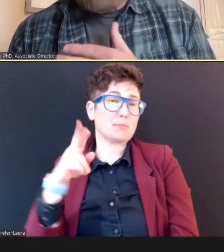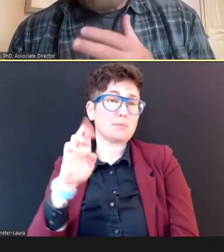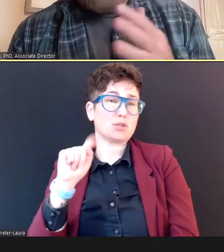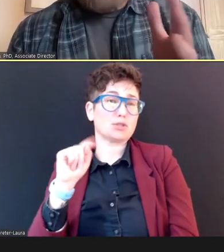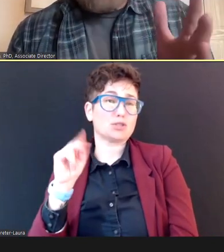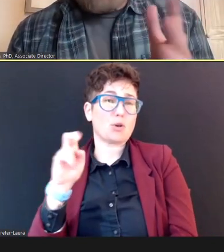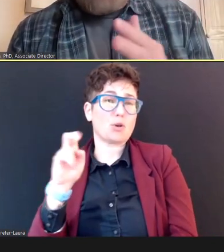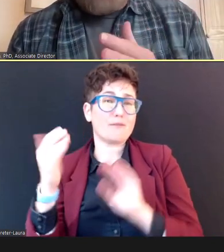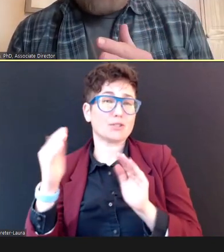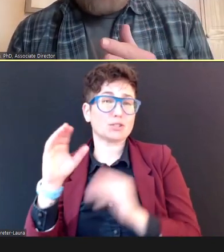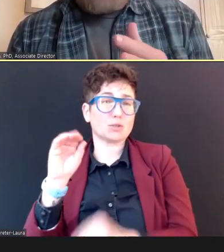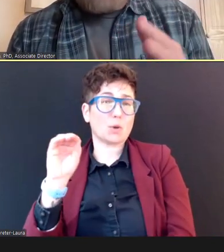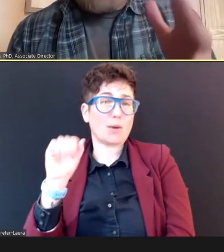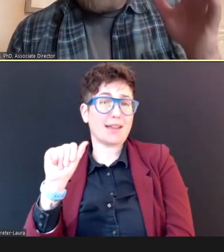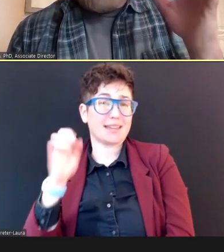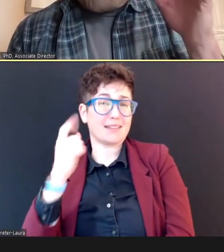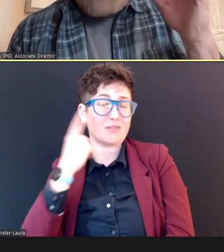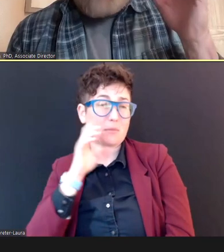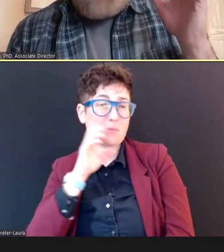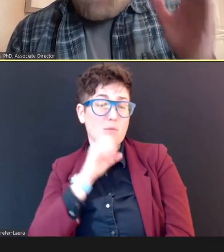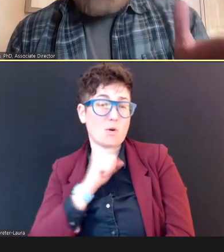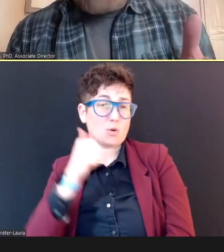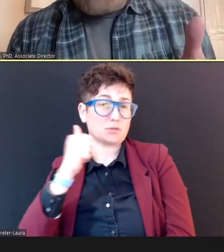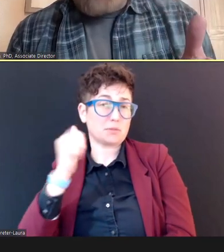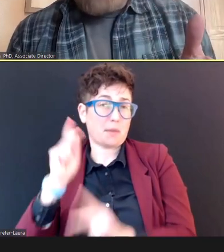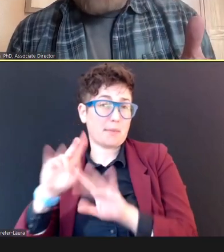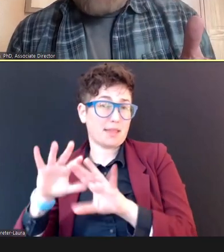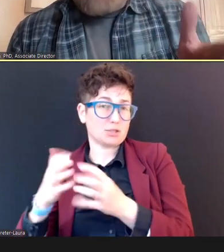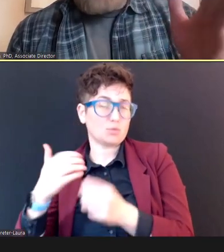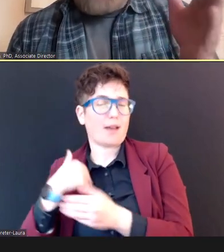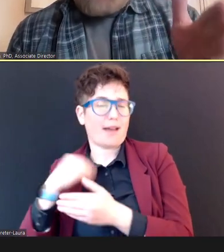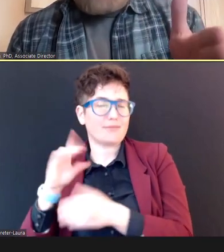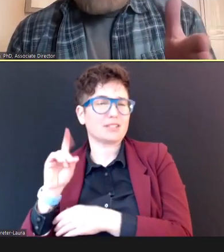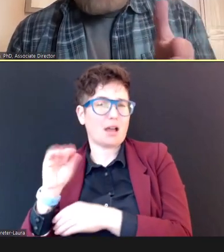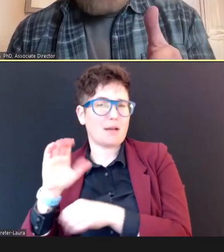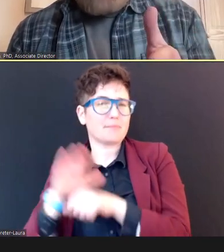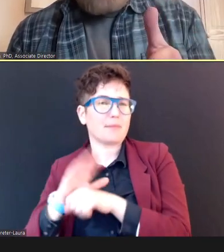We have a document on our Web site, on kidshearing.org that addresses